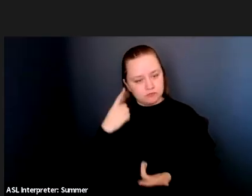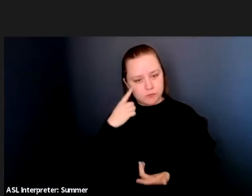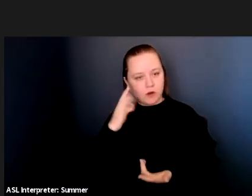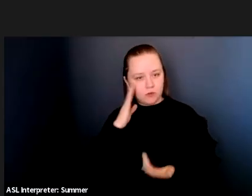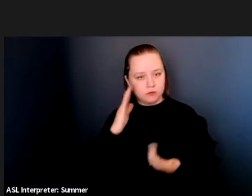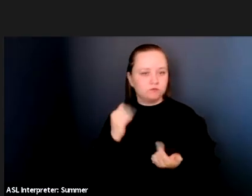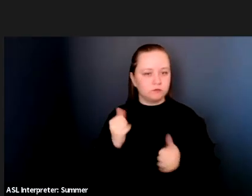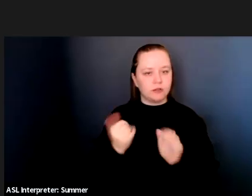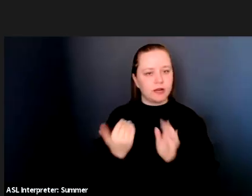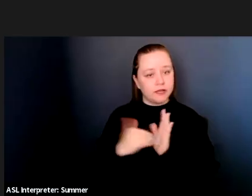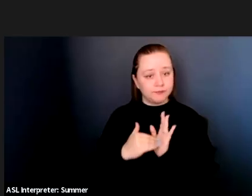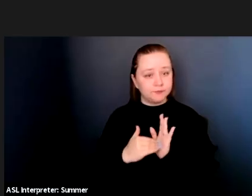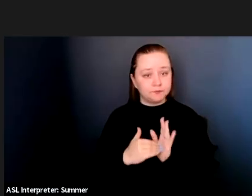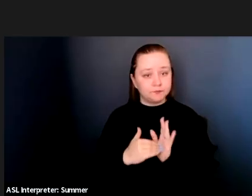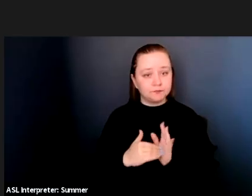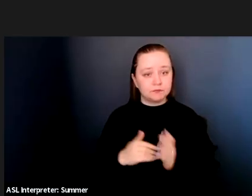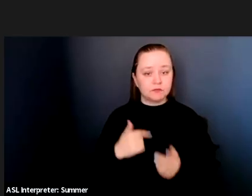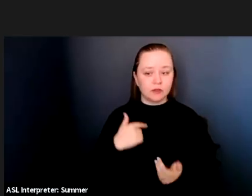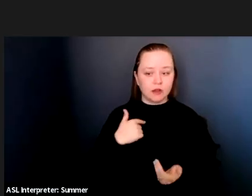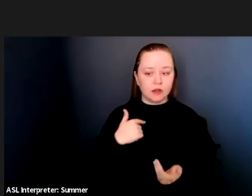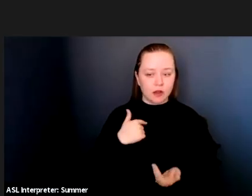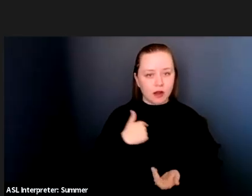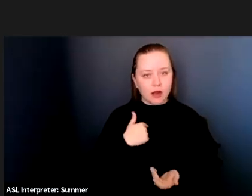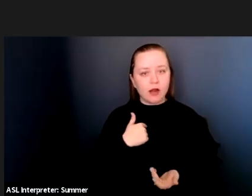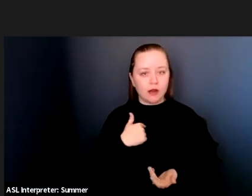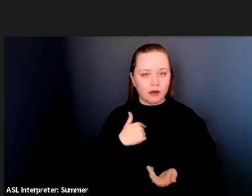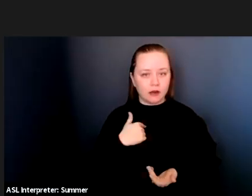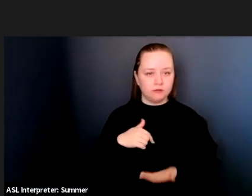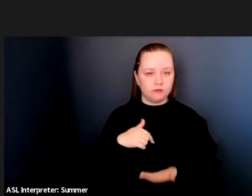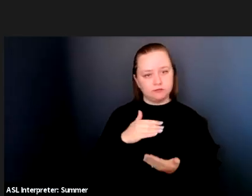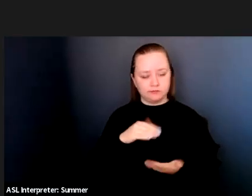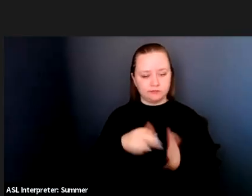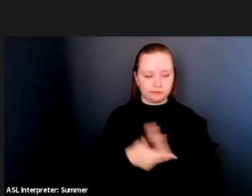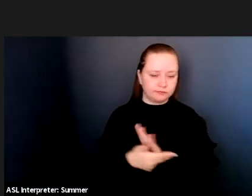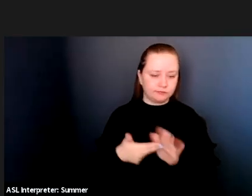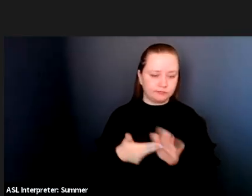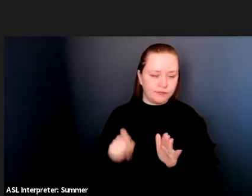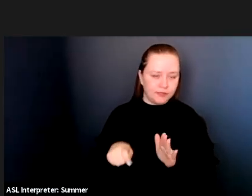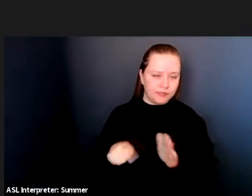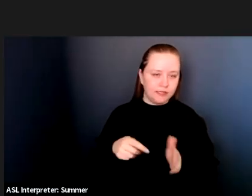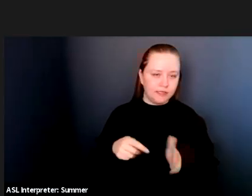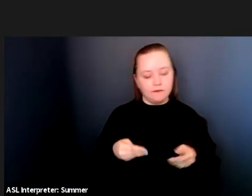And I was listed as needing breastfeeding or feeding support.